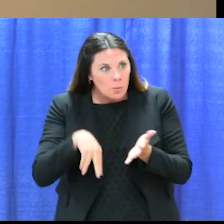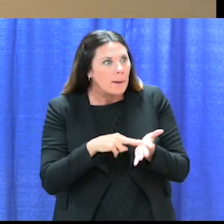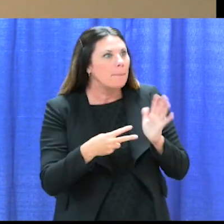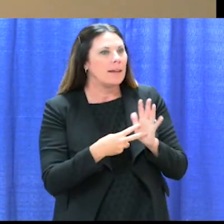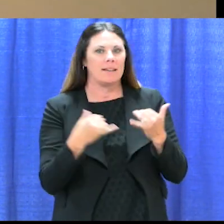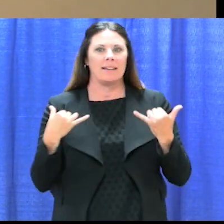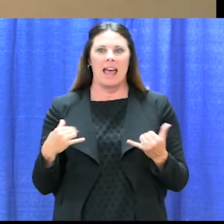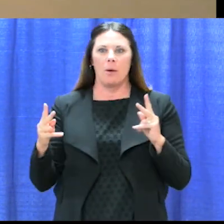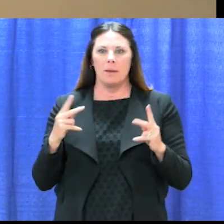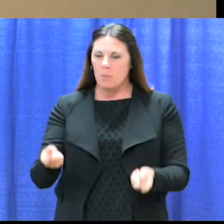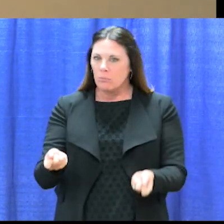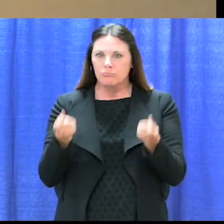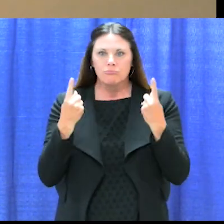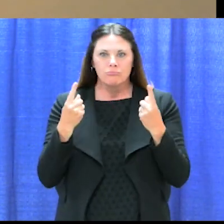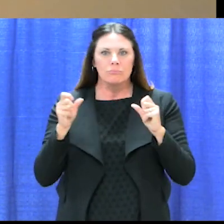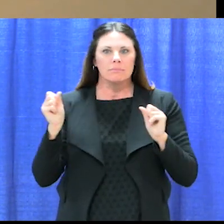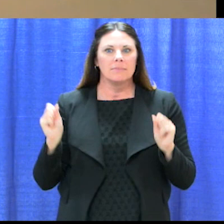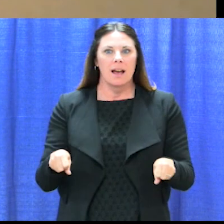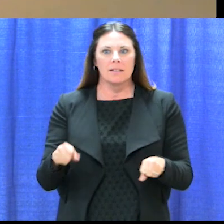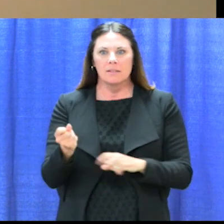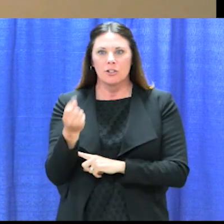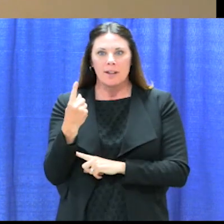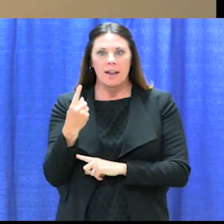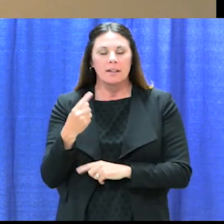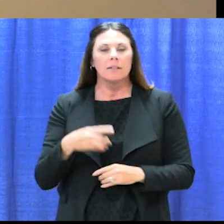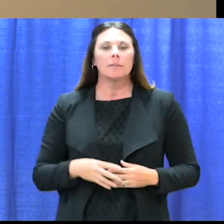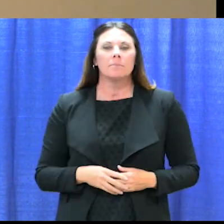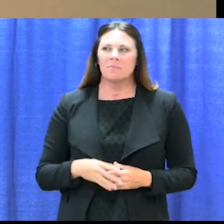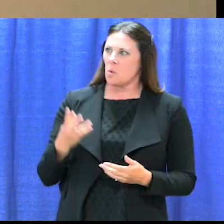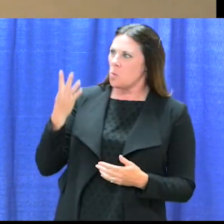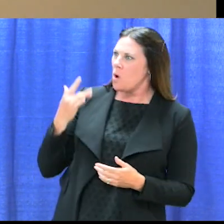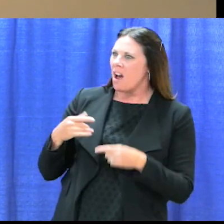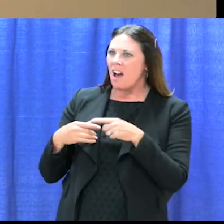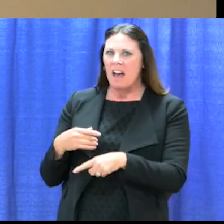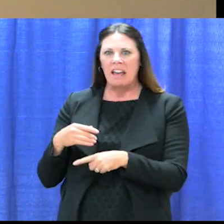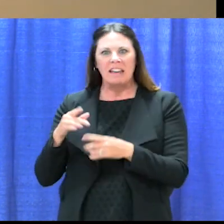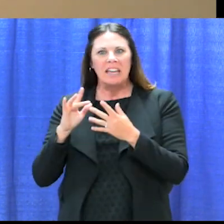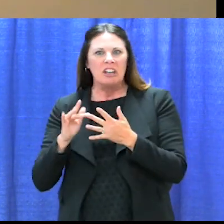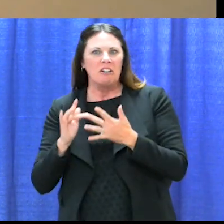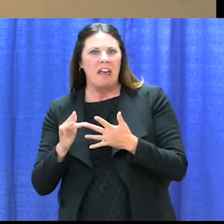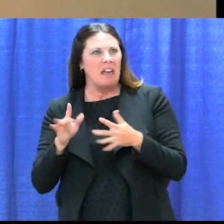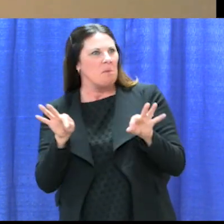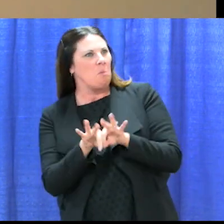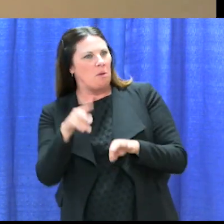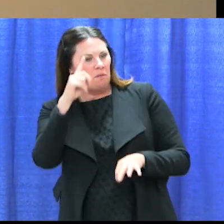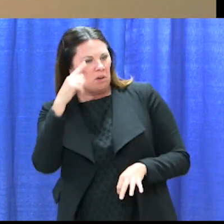Research has shown for a long time that relevance you know why this issue of why is the internet important to me why should subscribe to it.